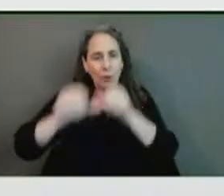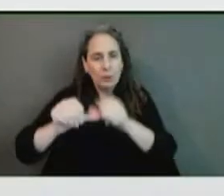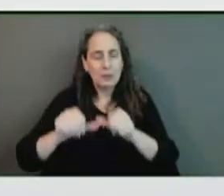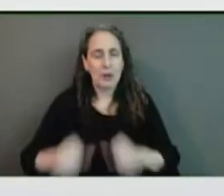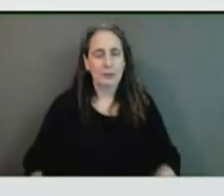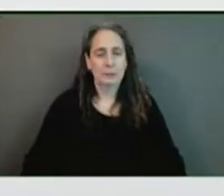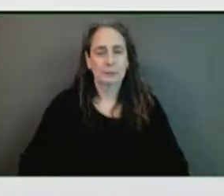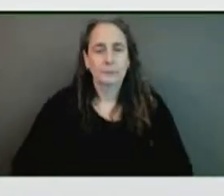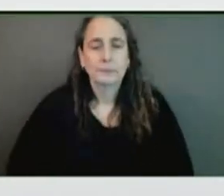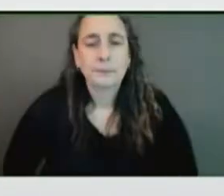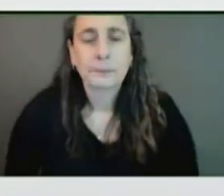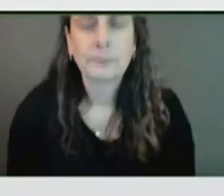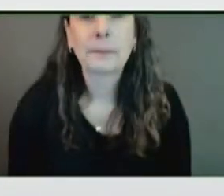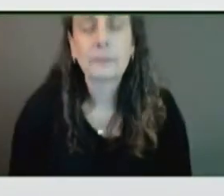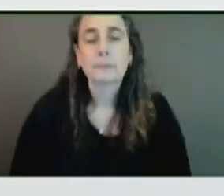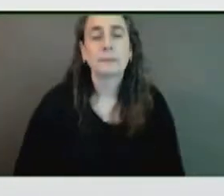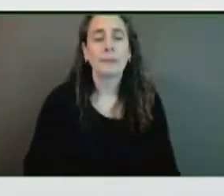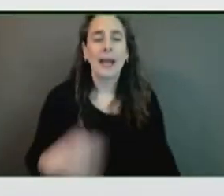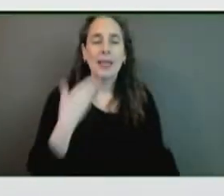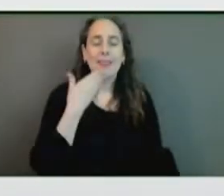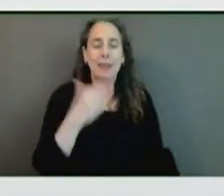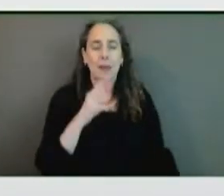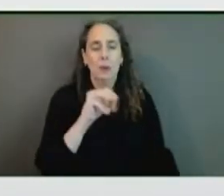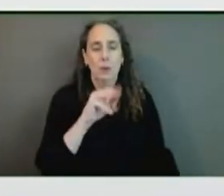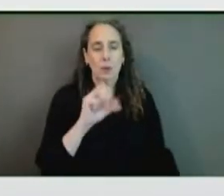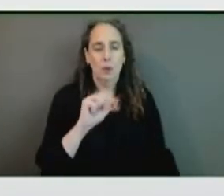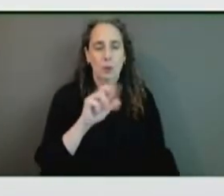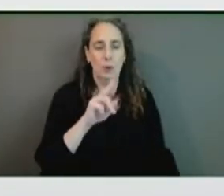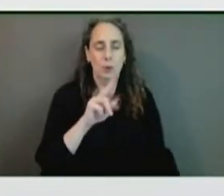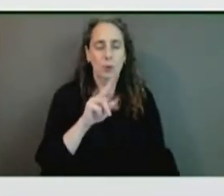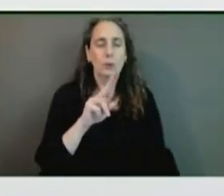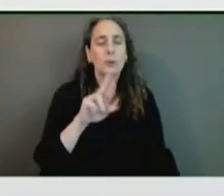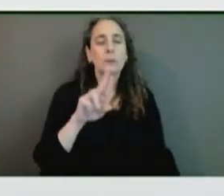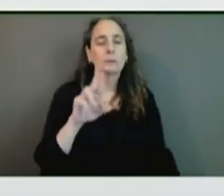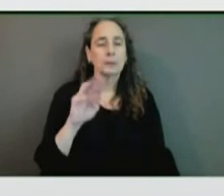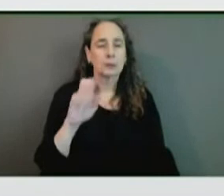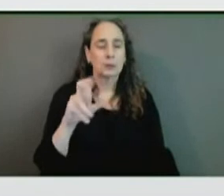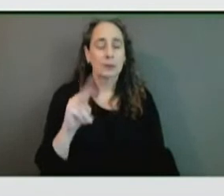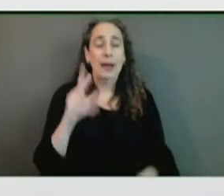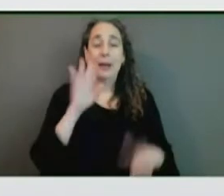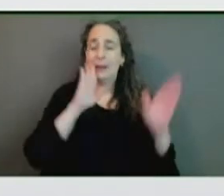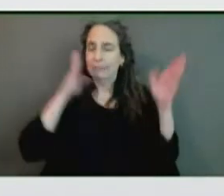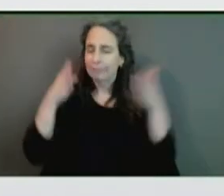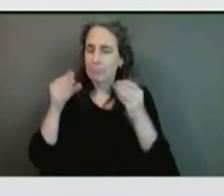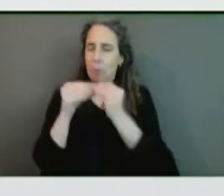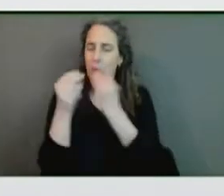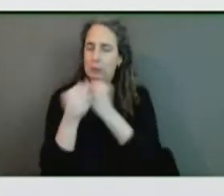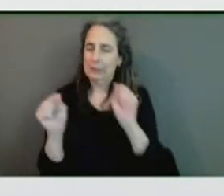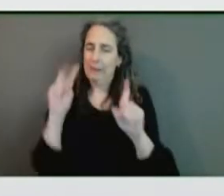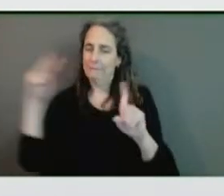continued to be focused on.